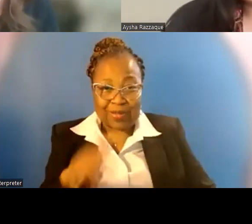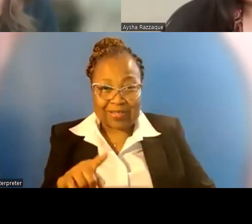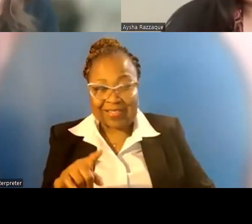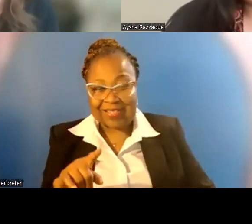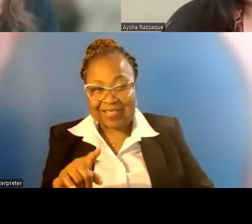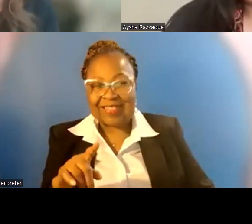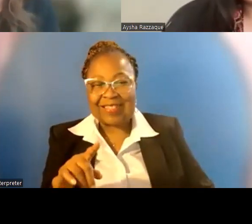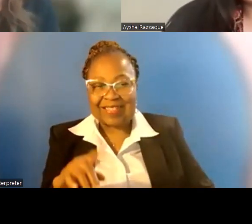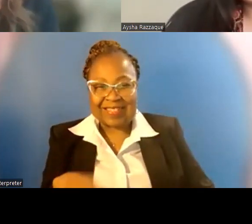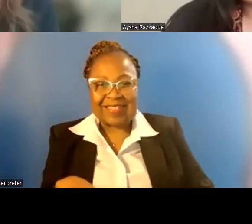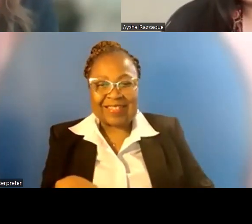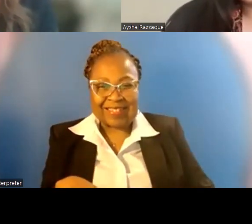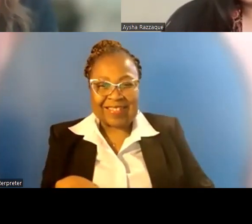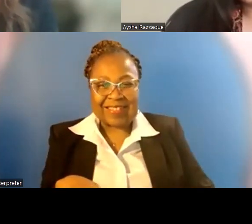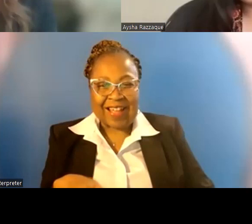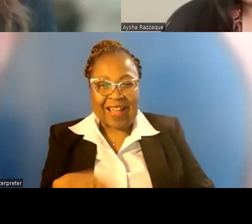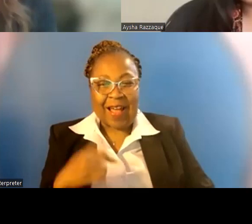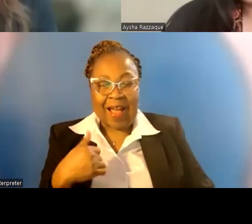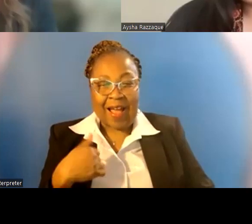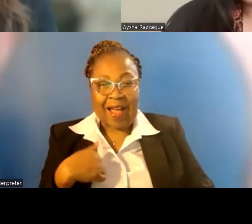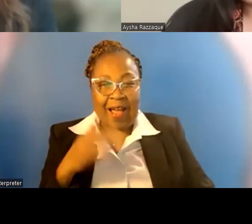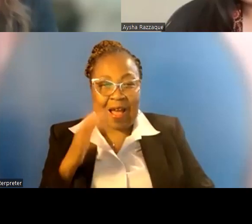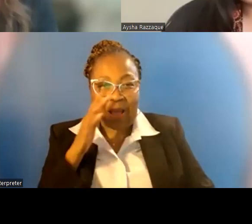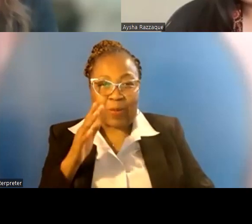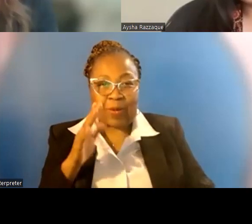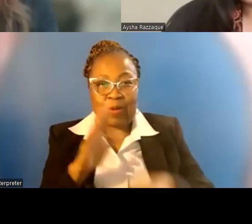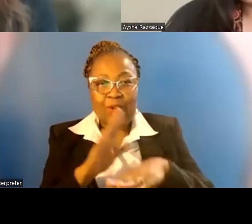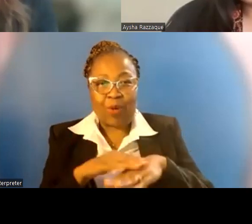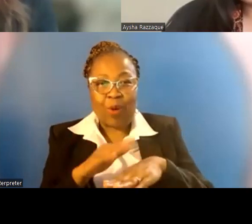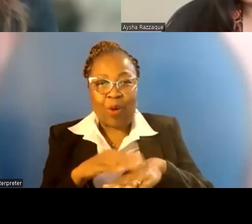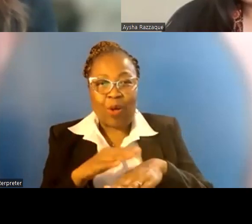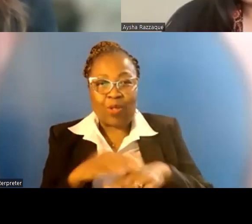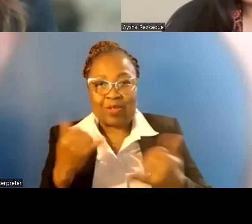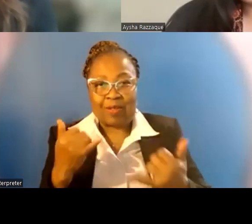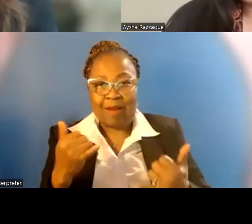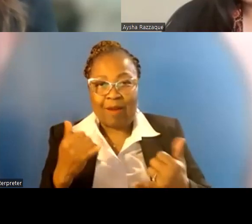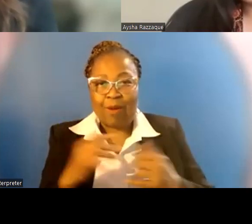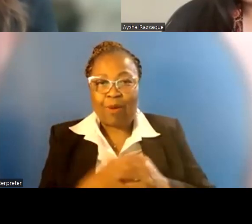and I will call on Owen.